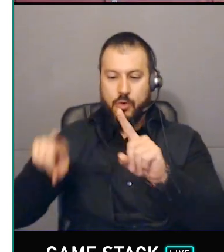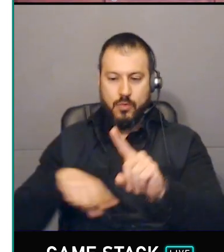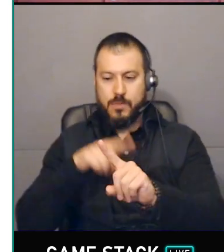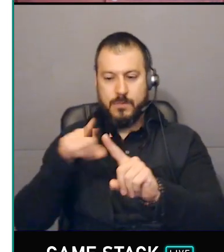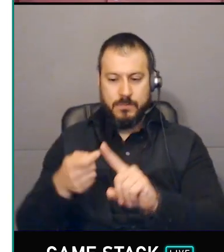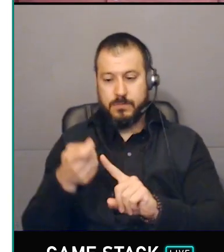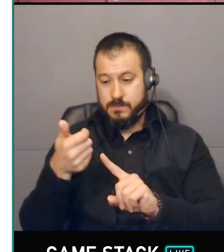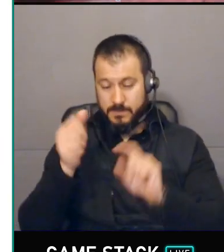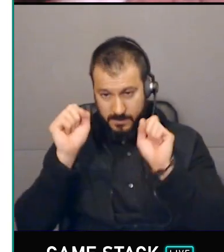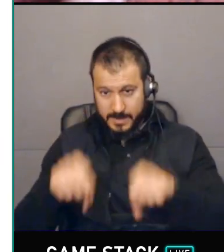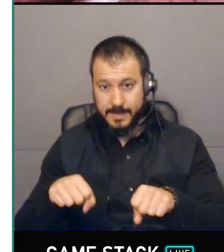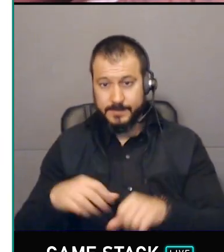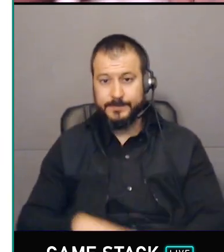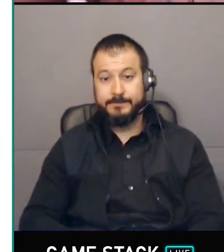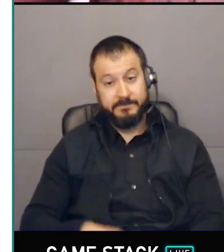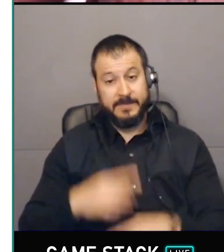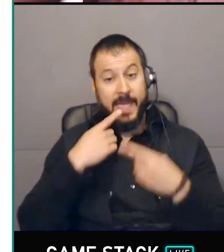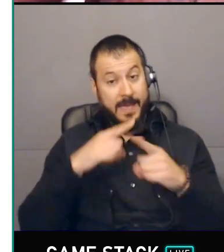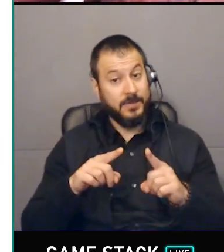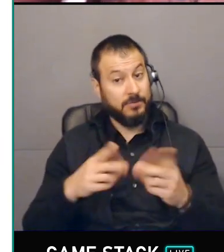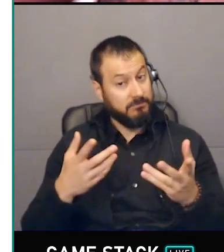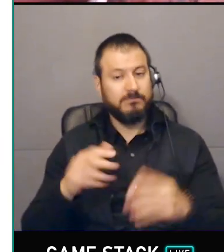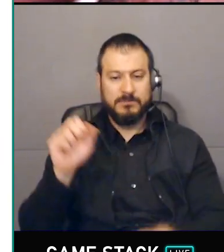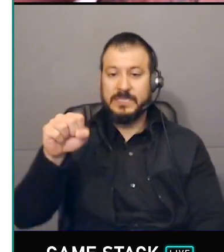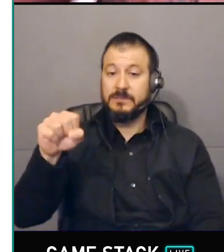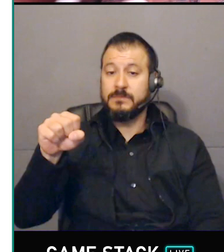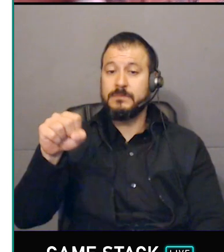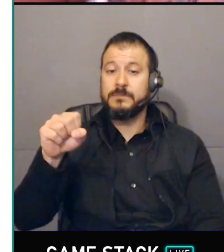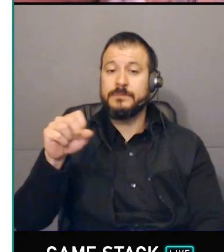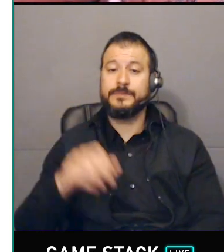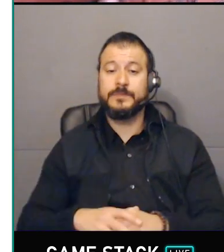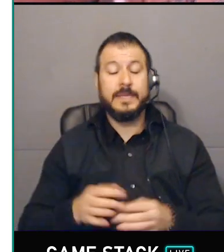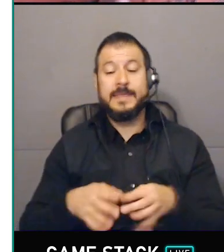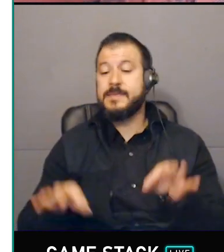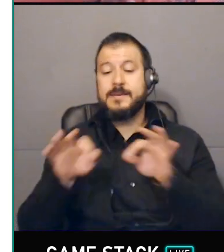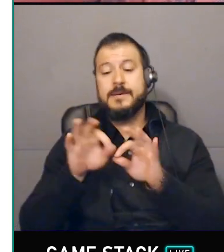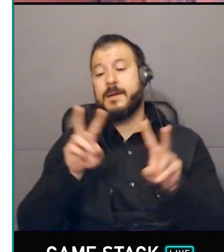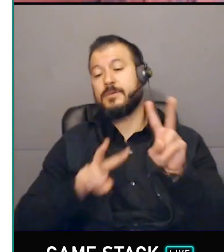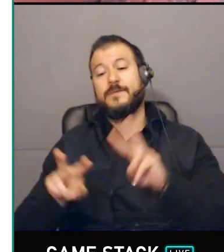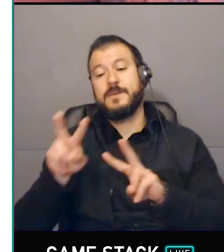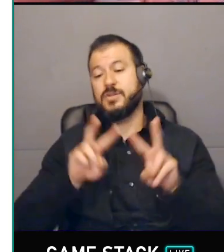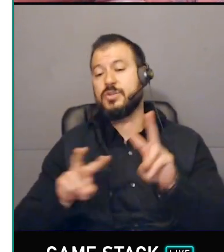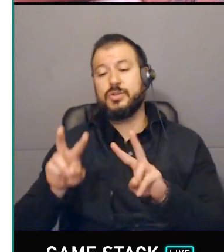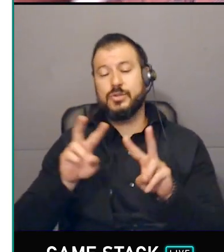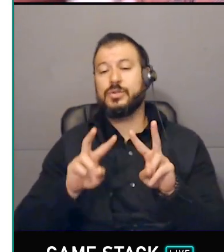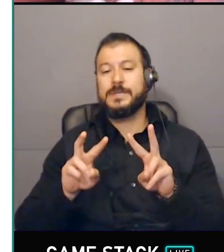And it turns out that the answer is yes. The key observation that we made though is that degenerate